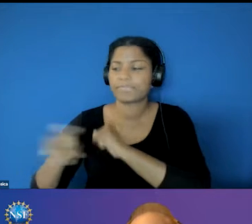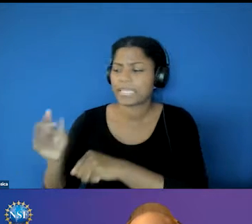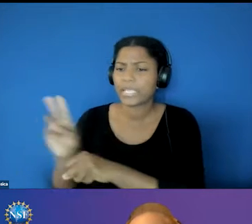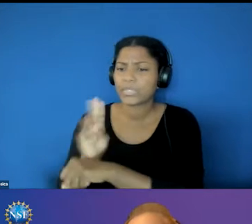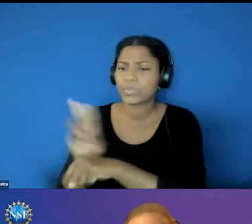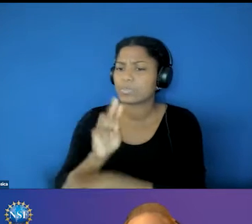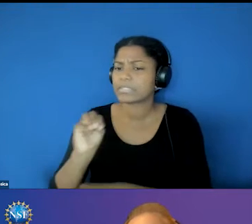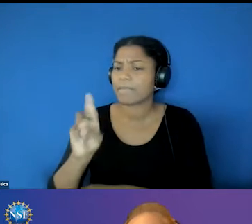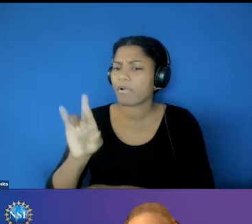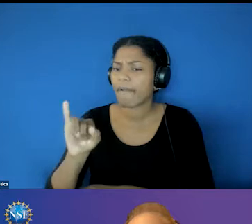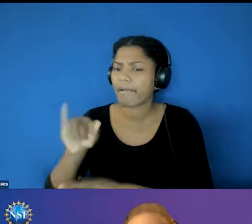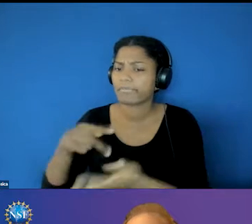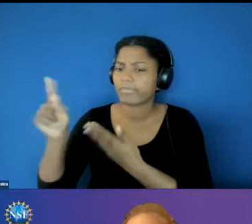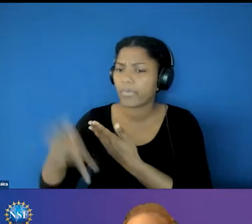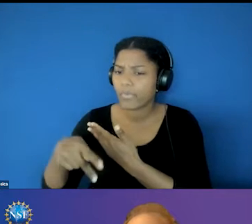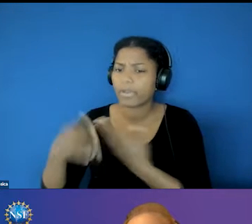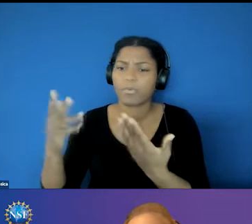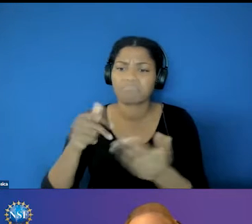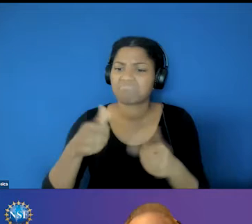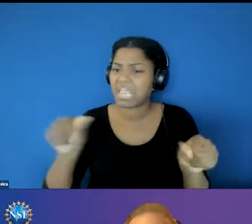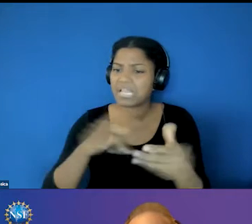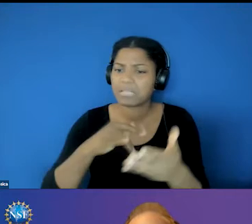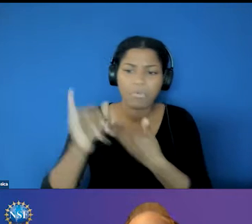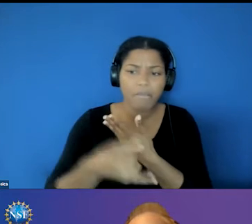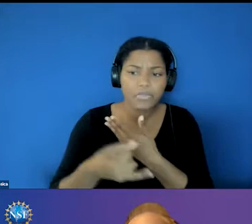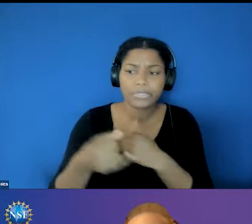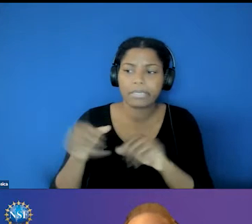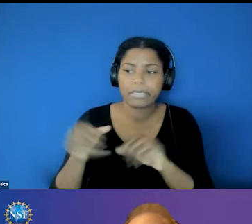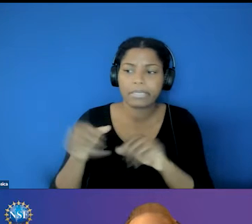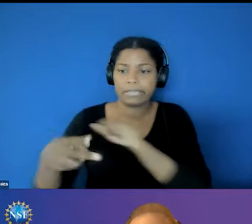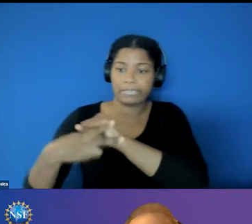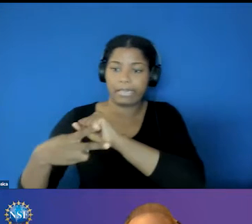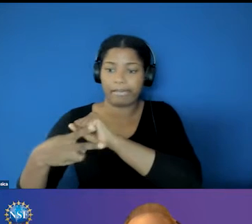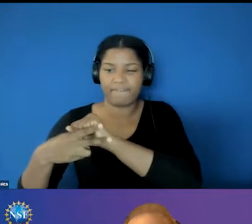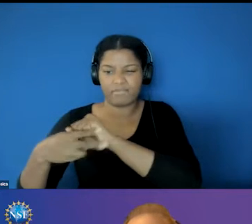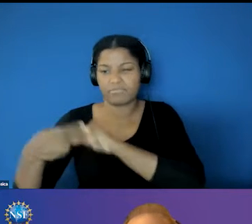or projects that deal with the conservation of helium. How NSF is implementing,